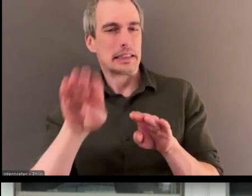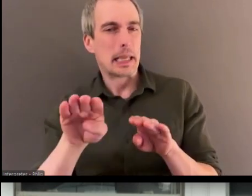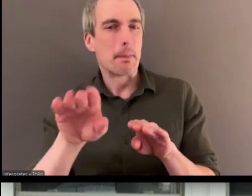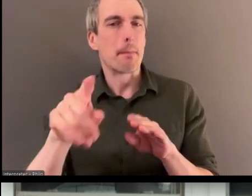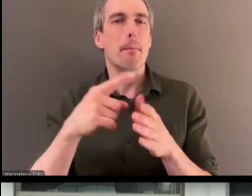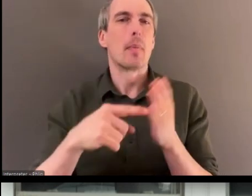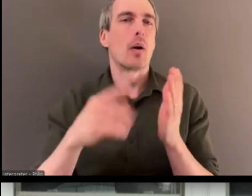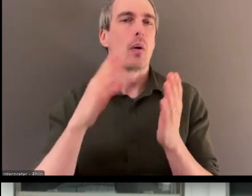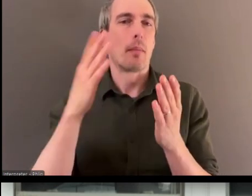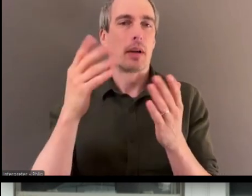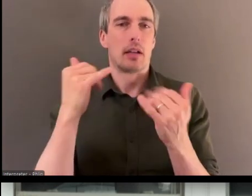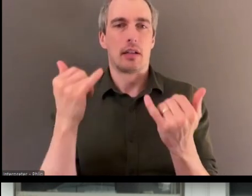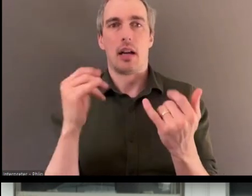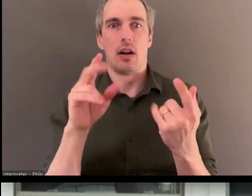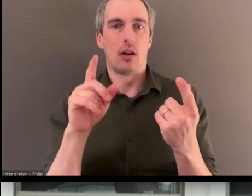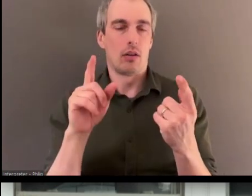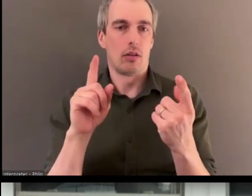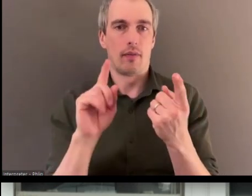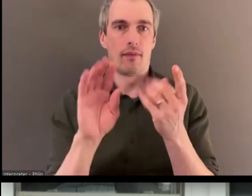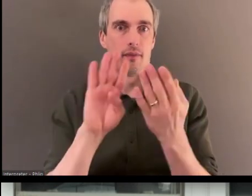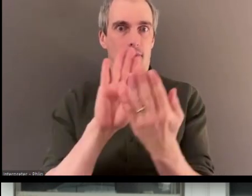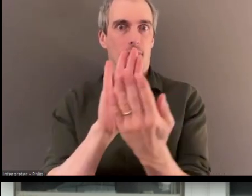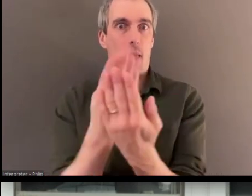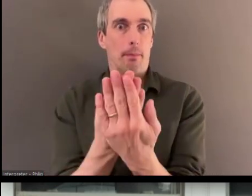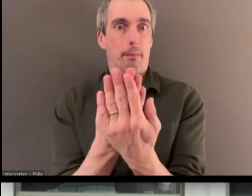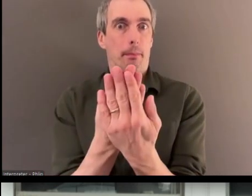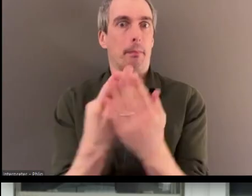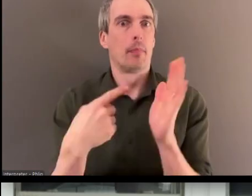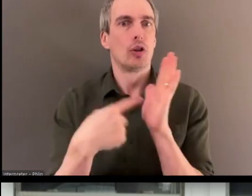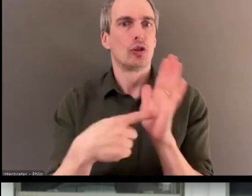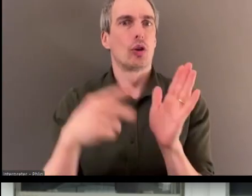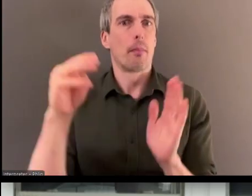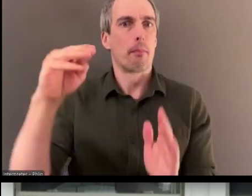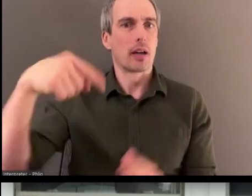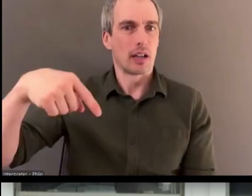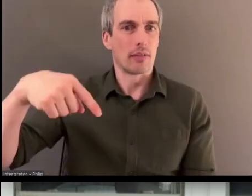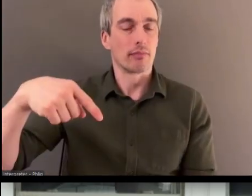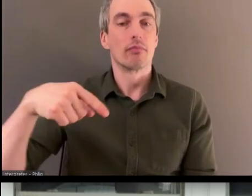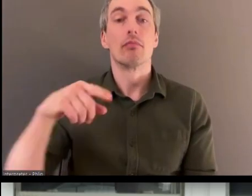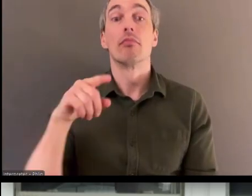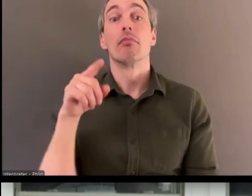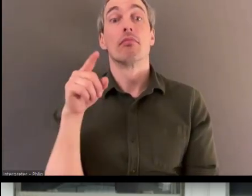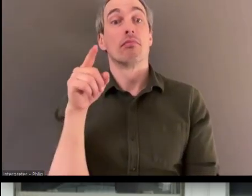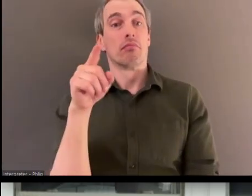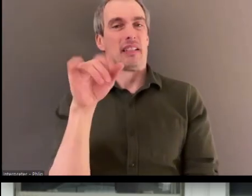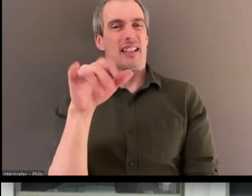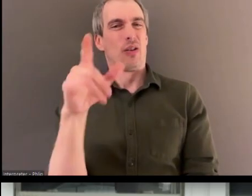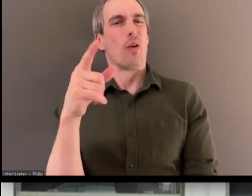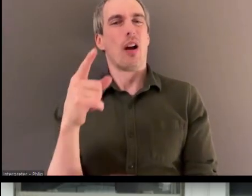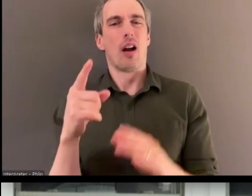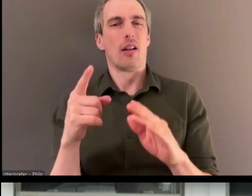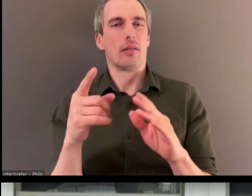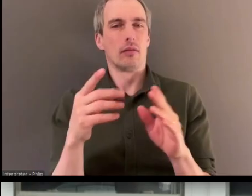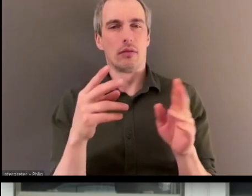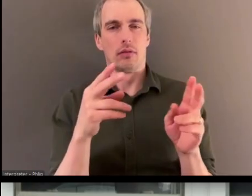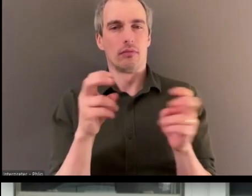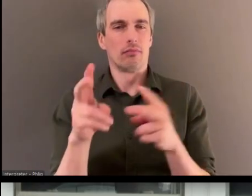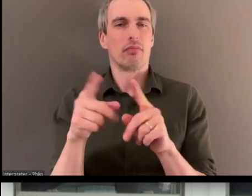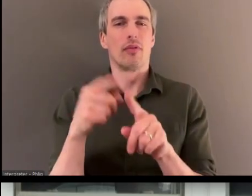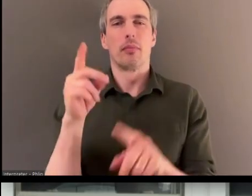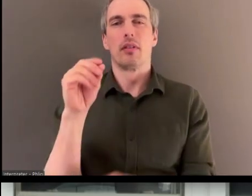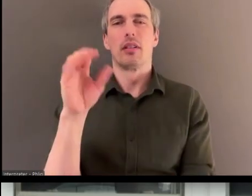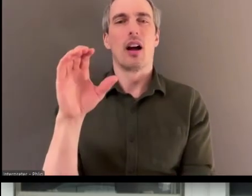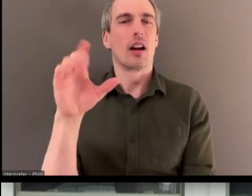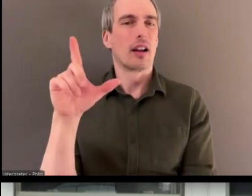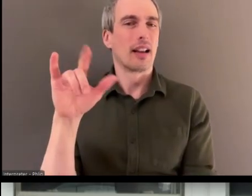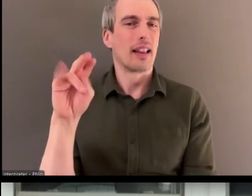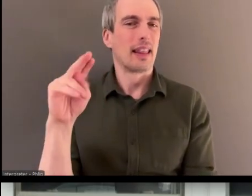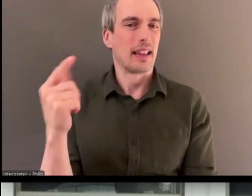Yes. So this is what comes out of Docling and it is a pretty good set of tags.